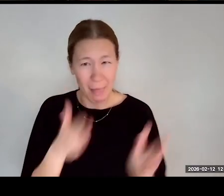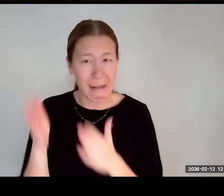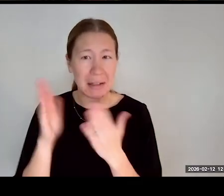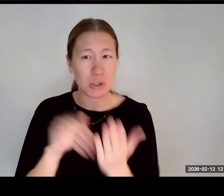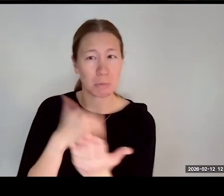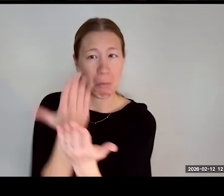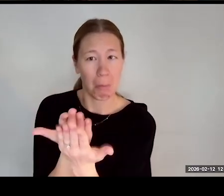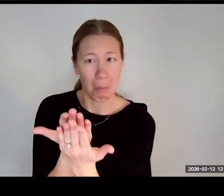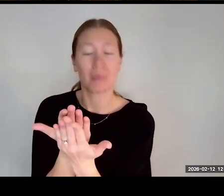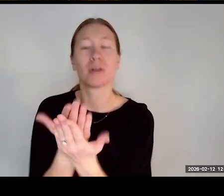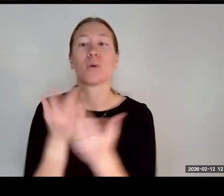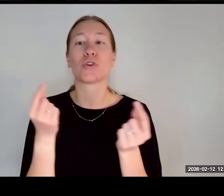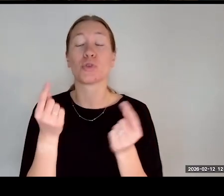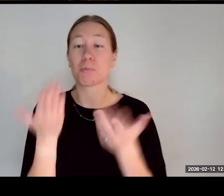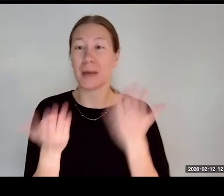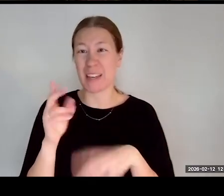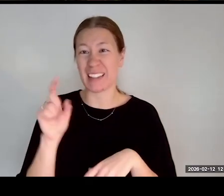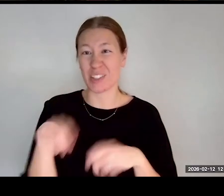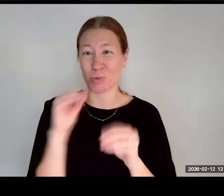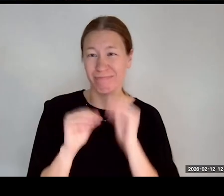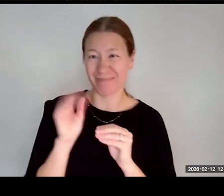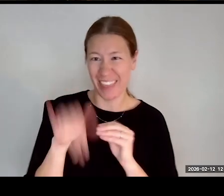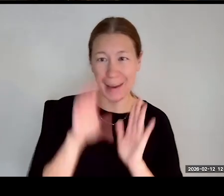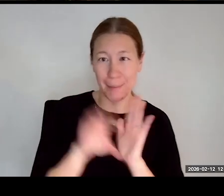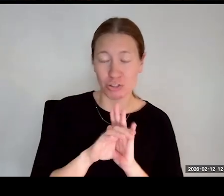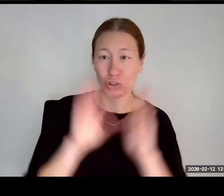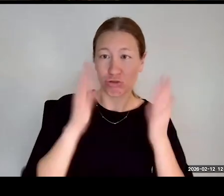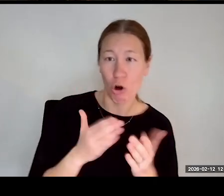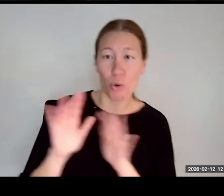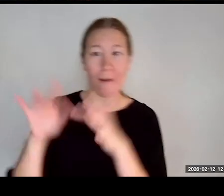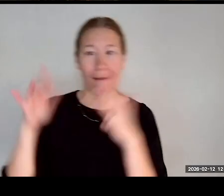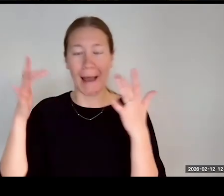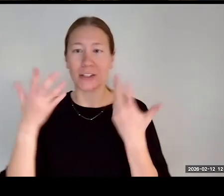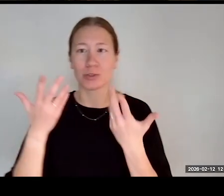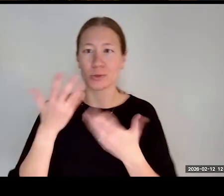that image or lightening it to increase the contrast between the text and the image.